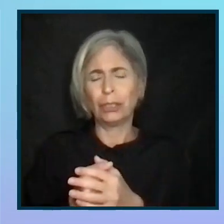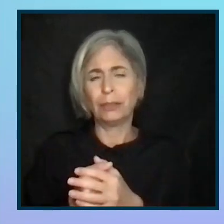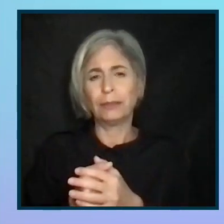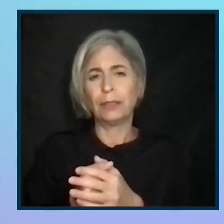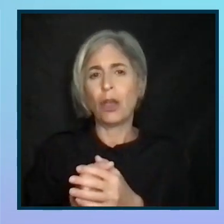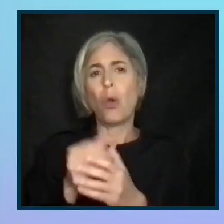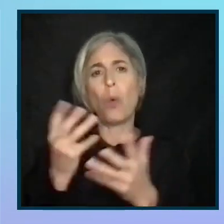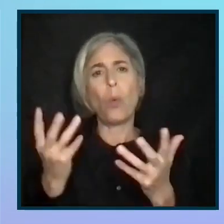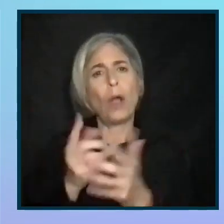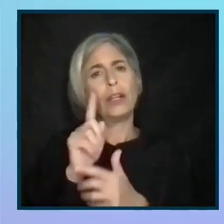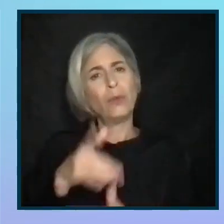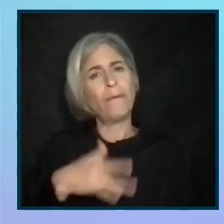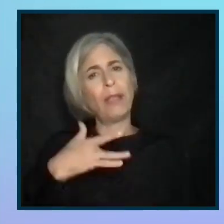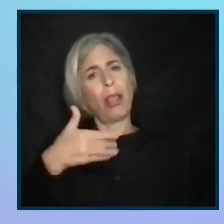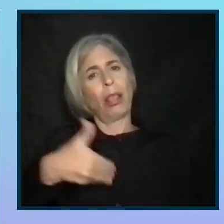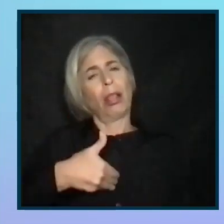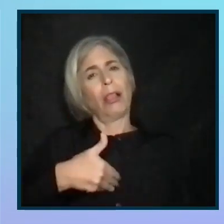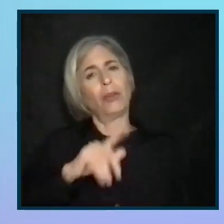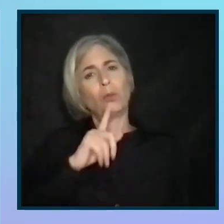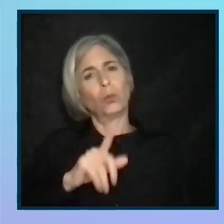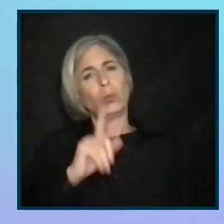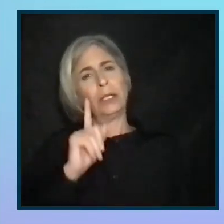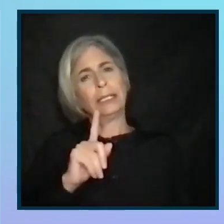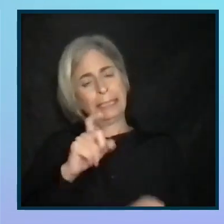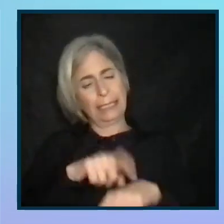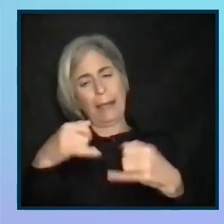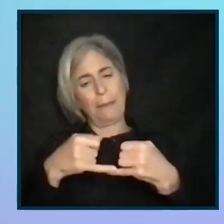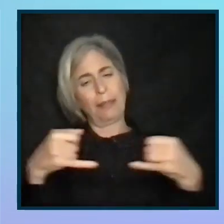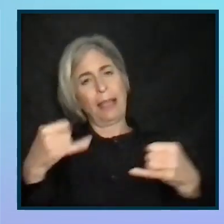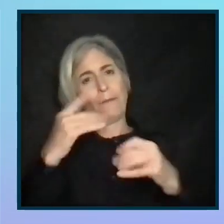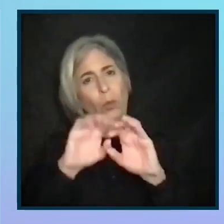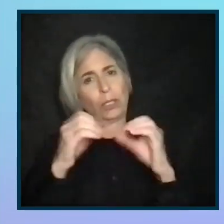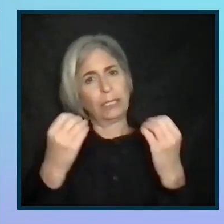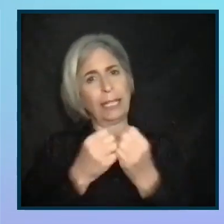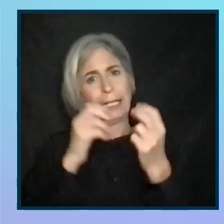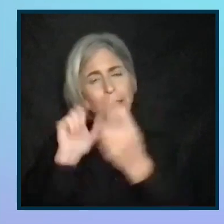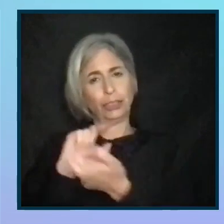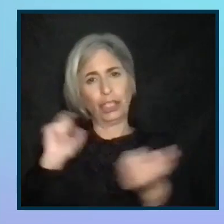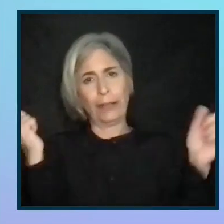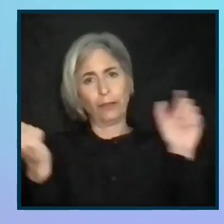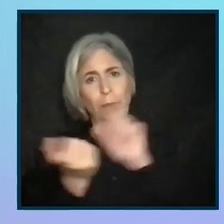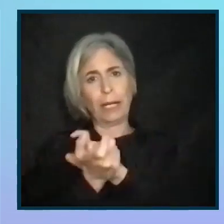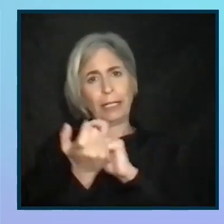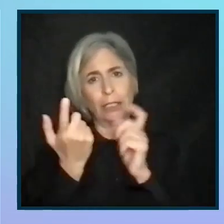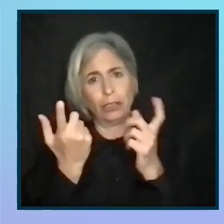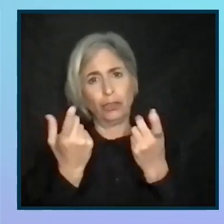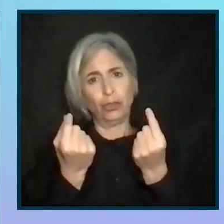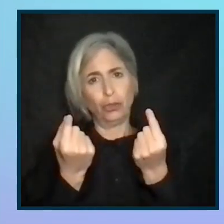What do we feel is a realistic timeline for organizational transformation to incorporate accessibility?